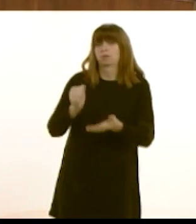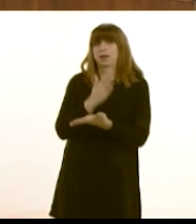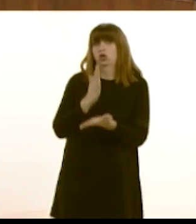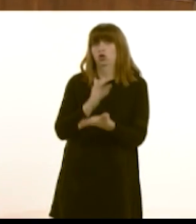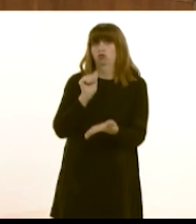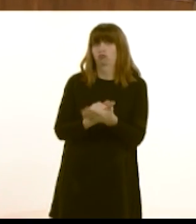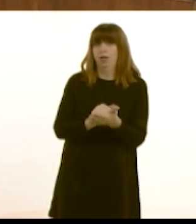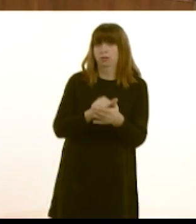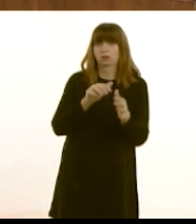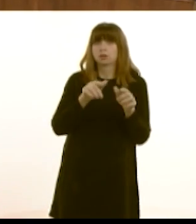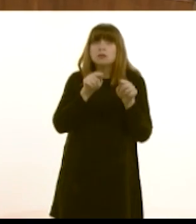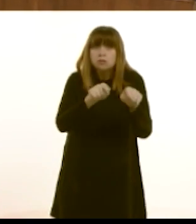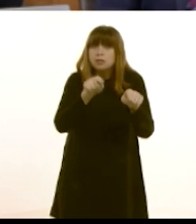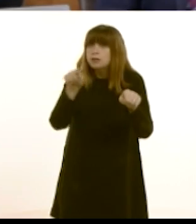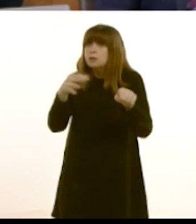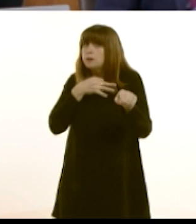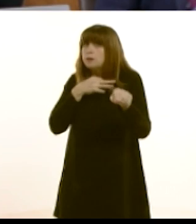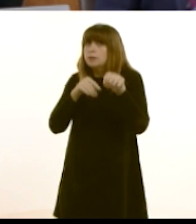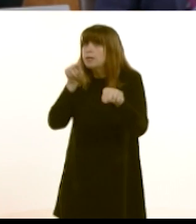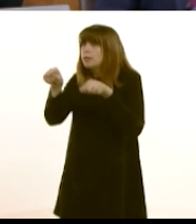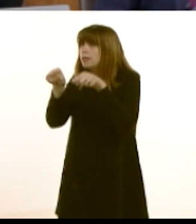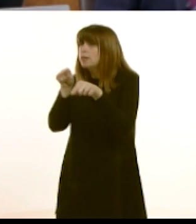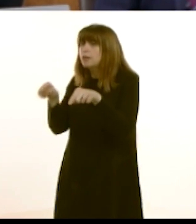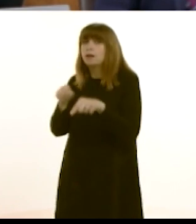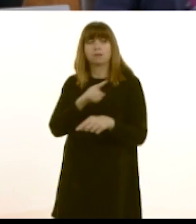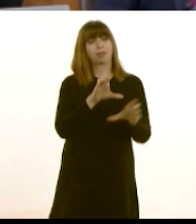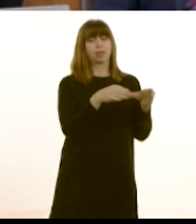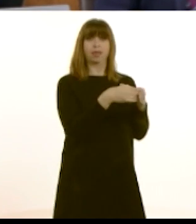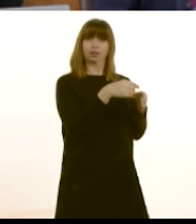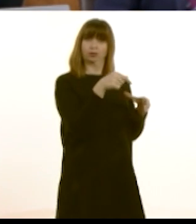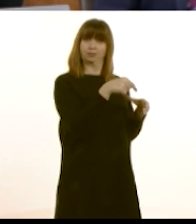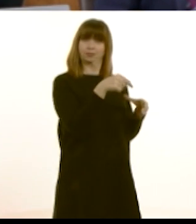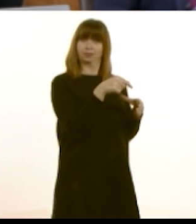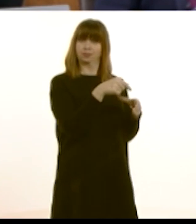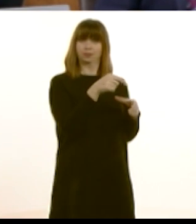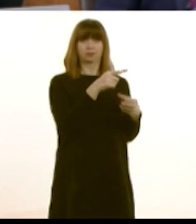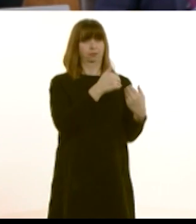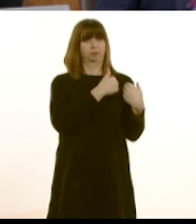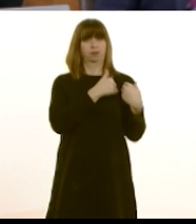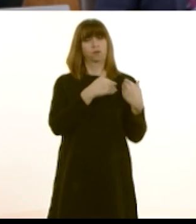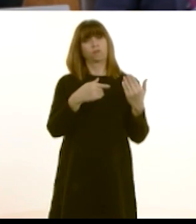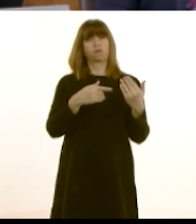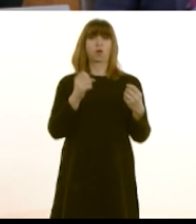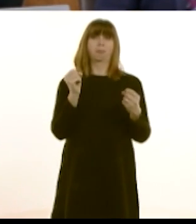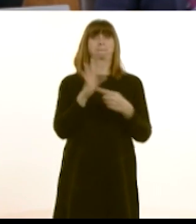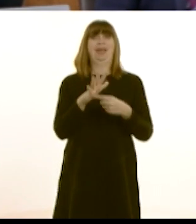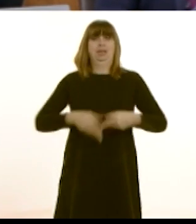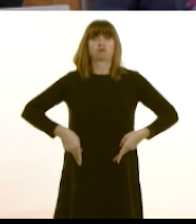Carwyn Jones: The agency is responsible for the trunk roads, the major roads, not, of